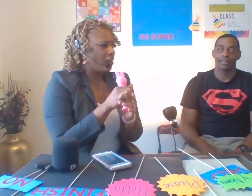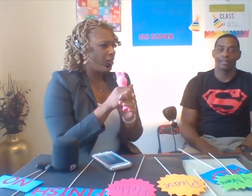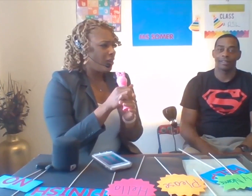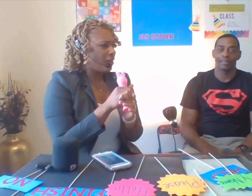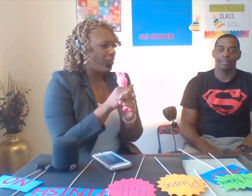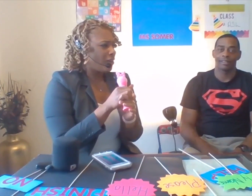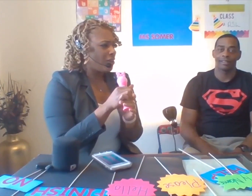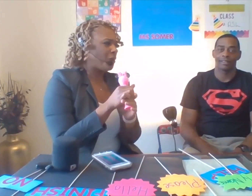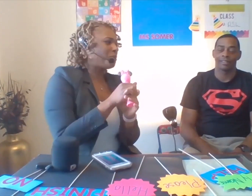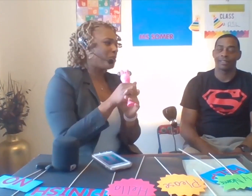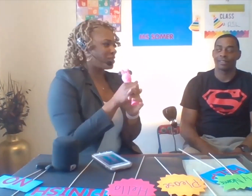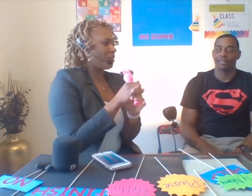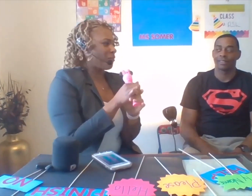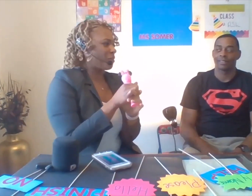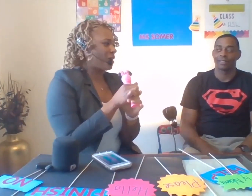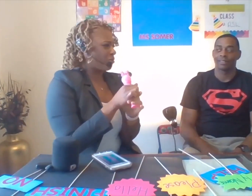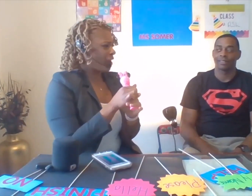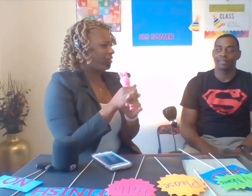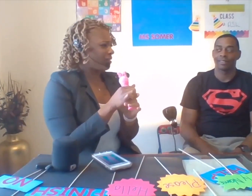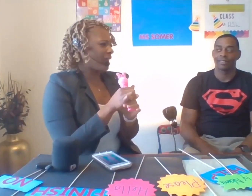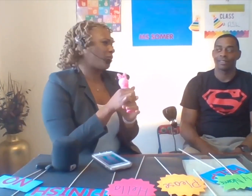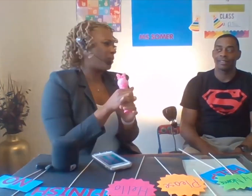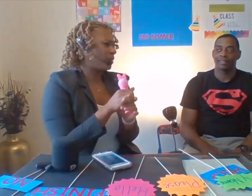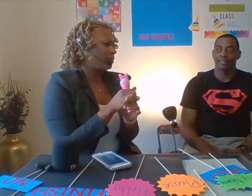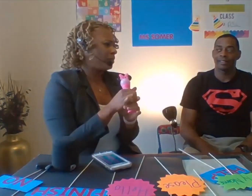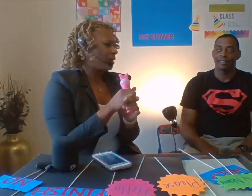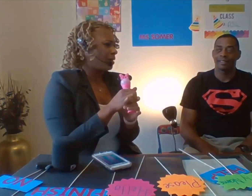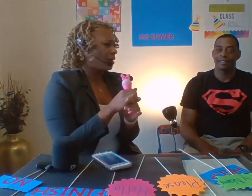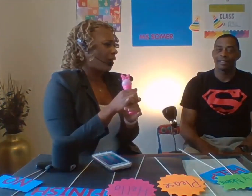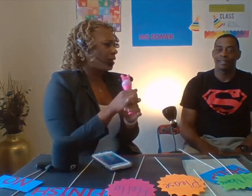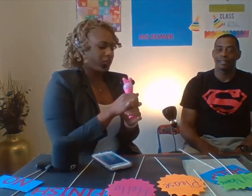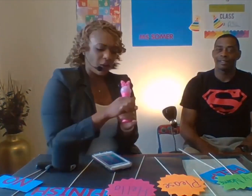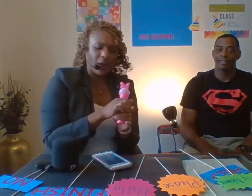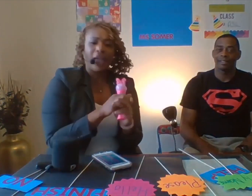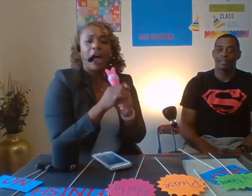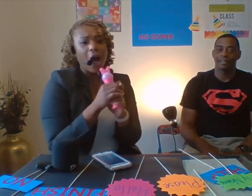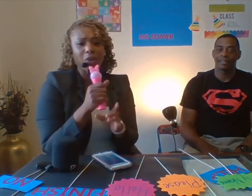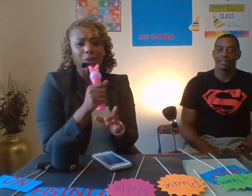no you're just time for you been right I can't remember your on okay all the way